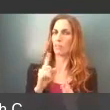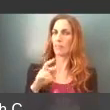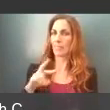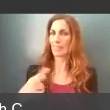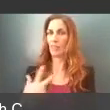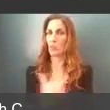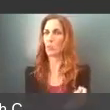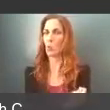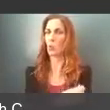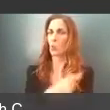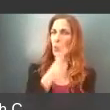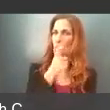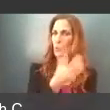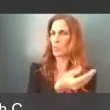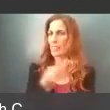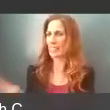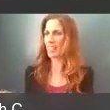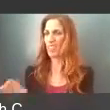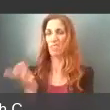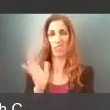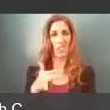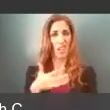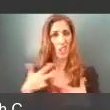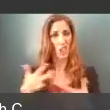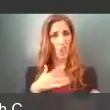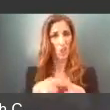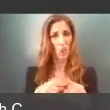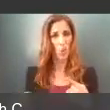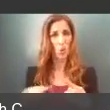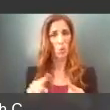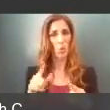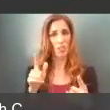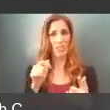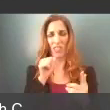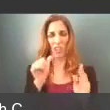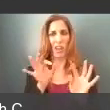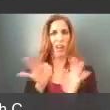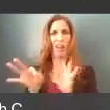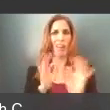Is that of concern to you, that lack of transparency? You're privy to more